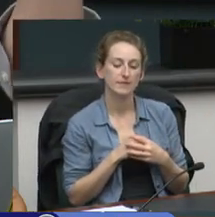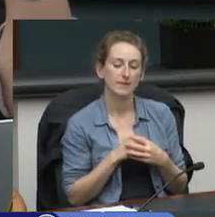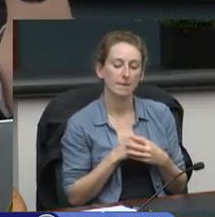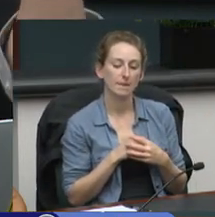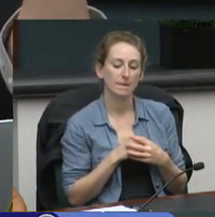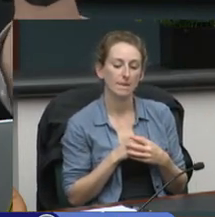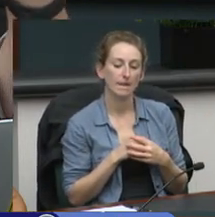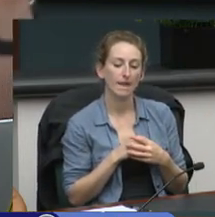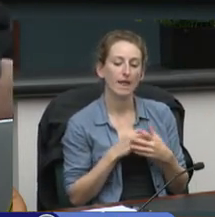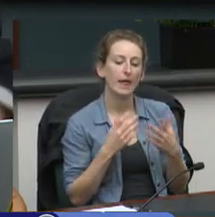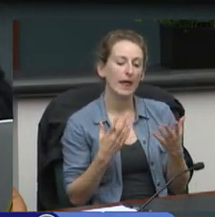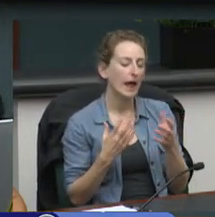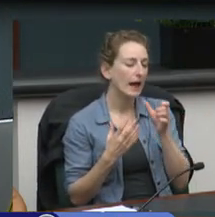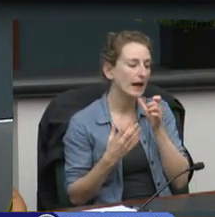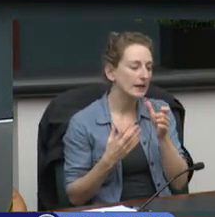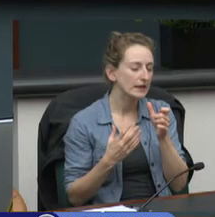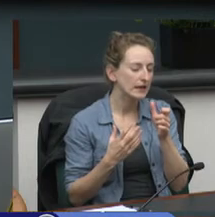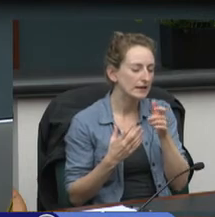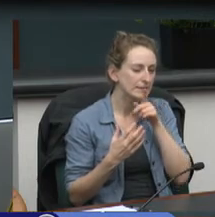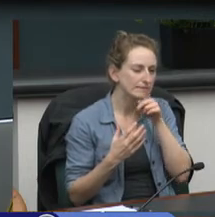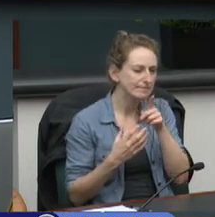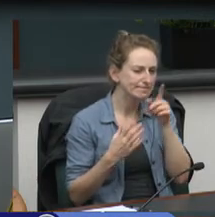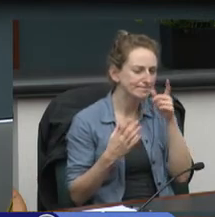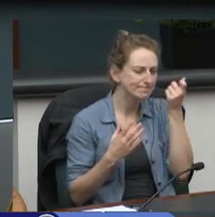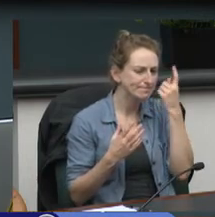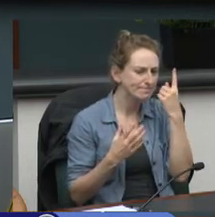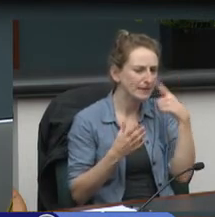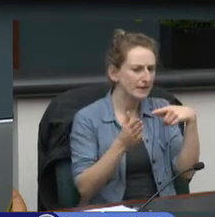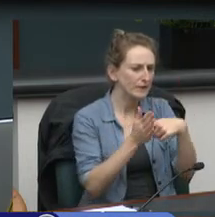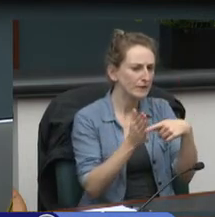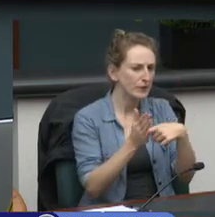not quite understanding the affordable housing incentives and I'm going to work